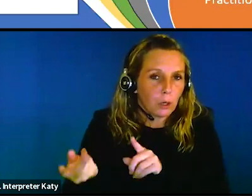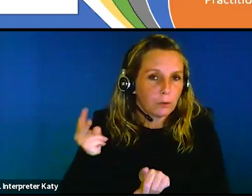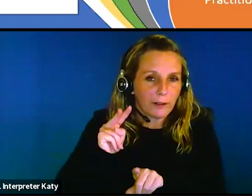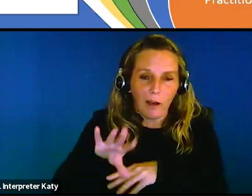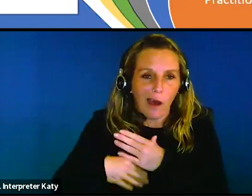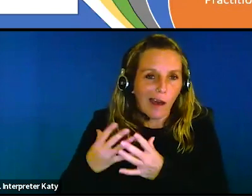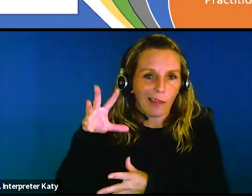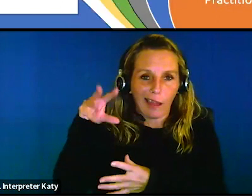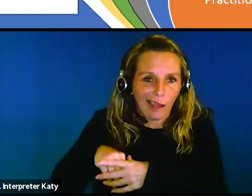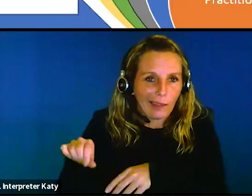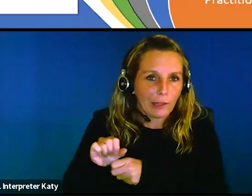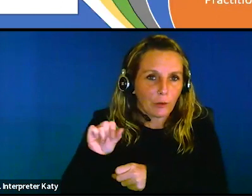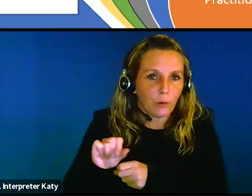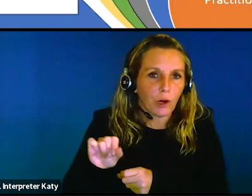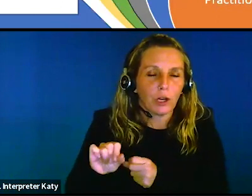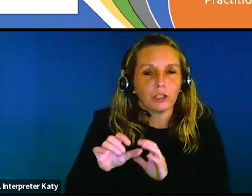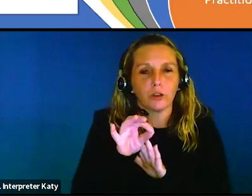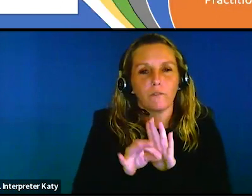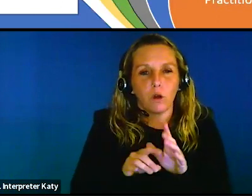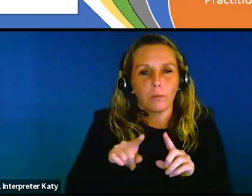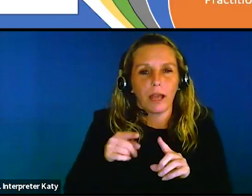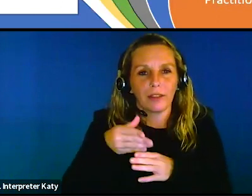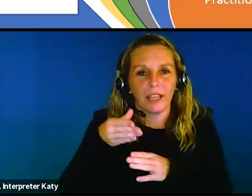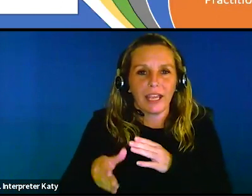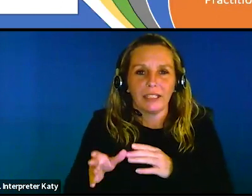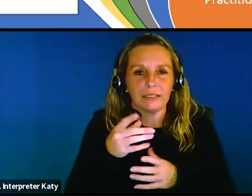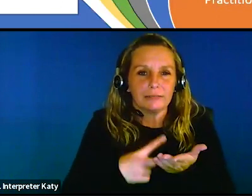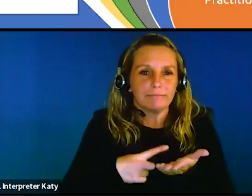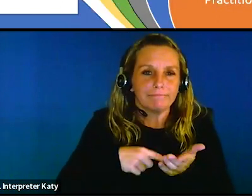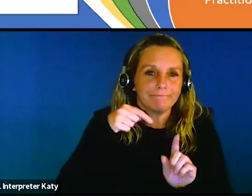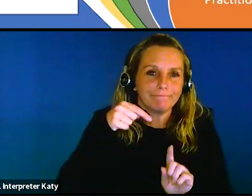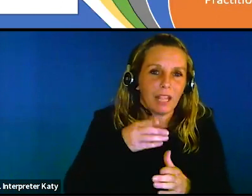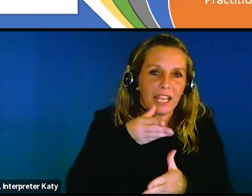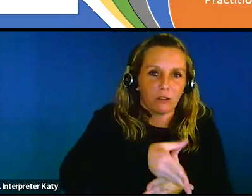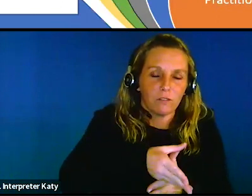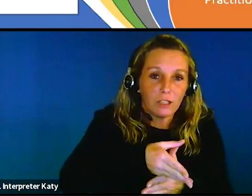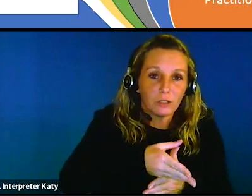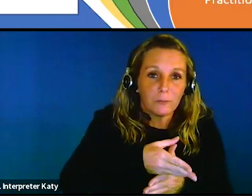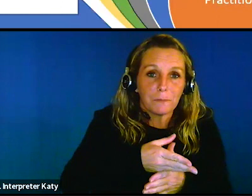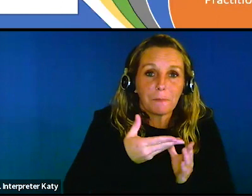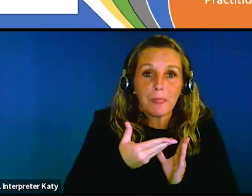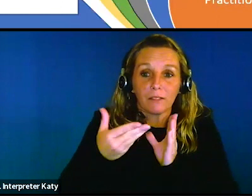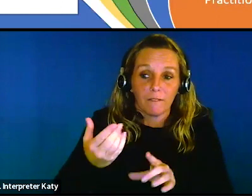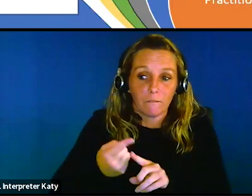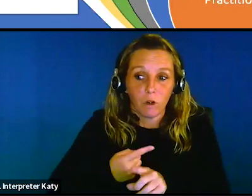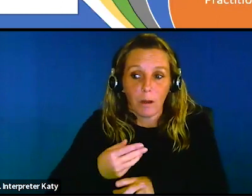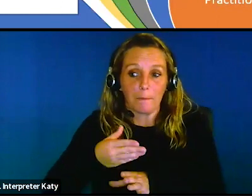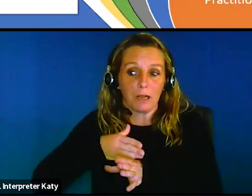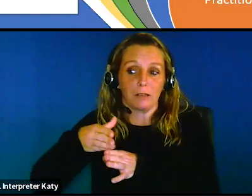So this little formula at the end talks about an intervention that's being delivered by a practitioner